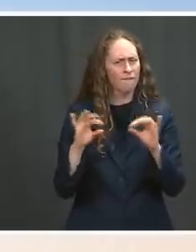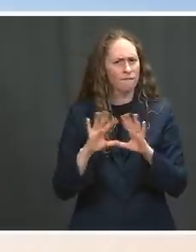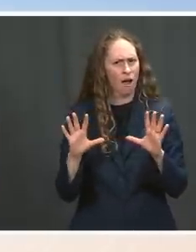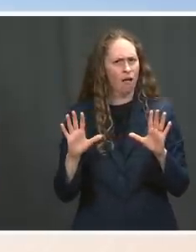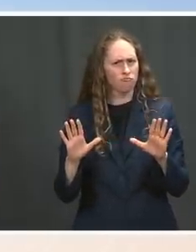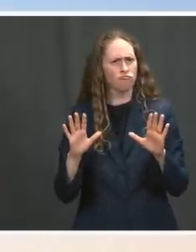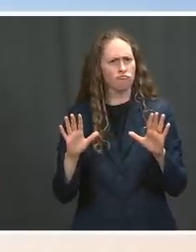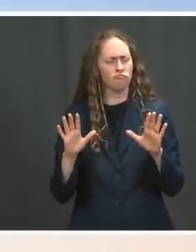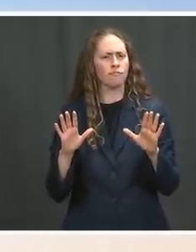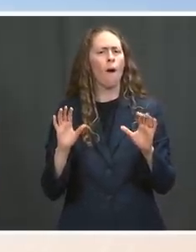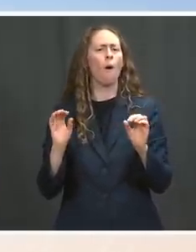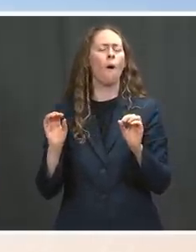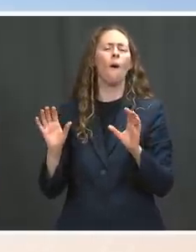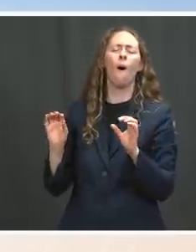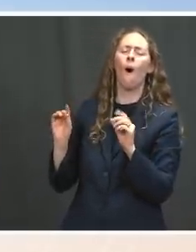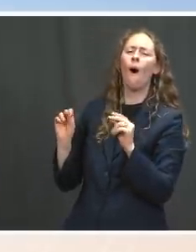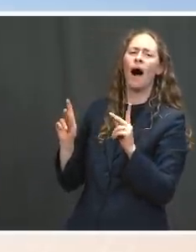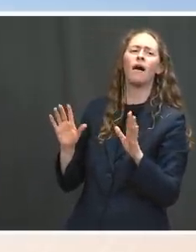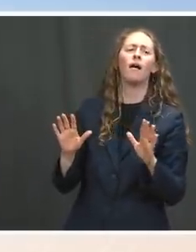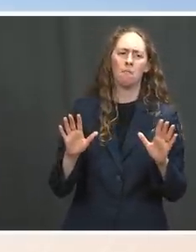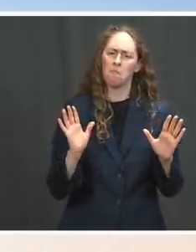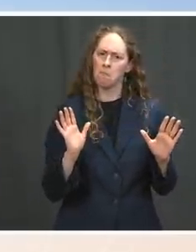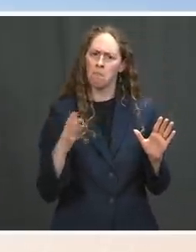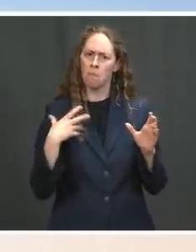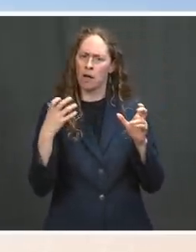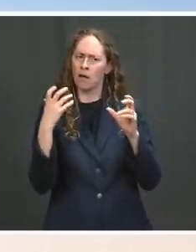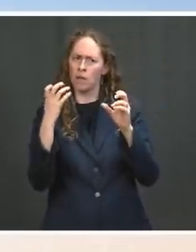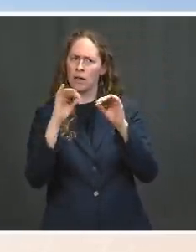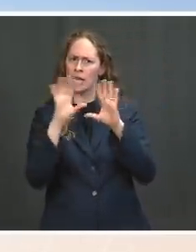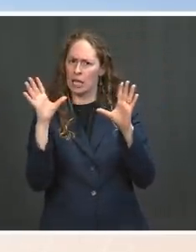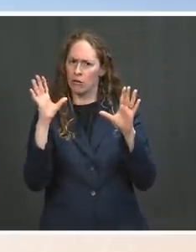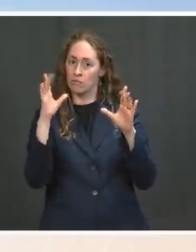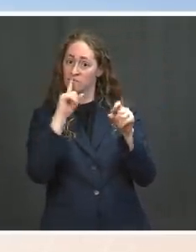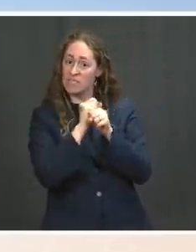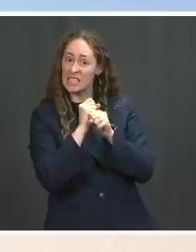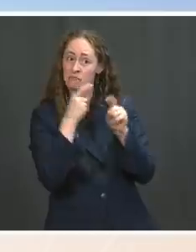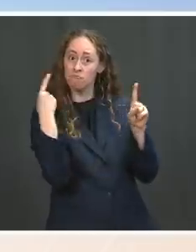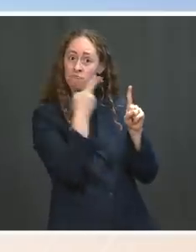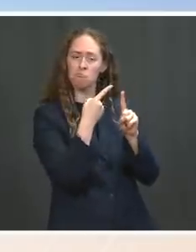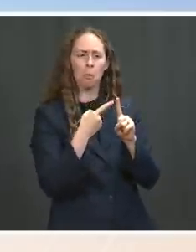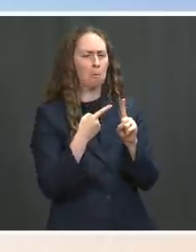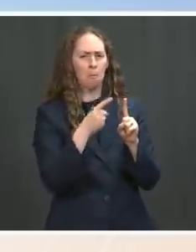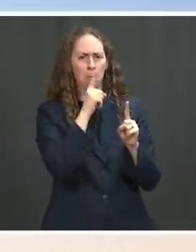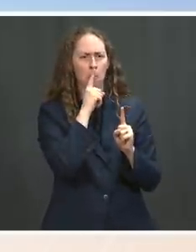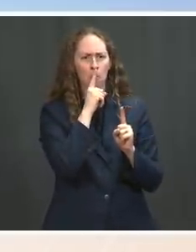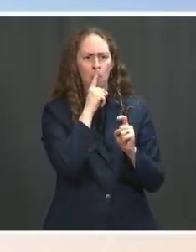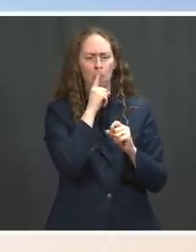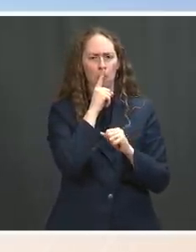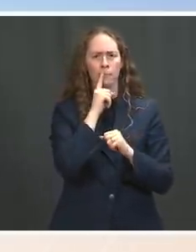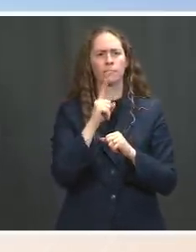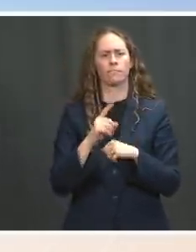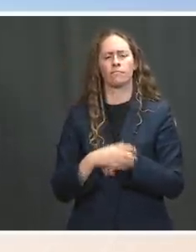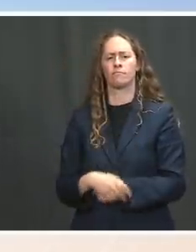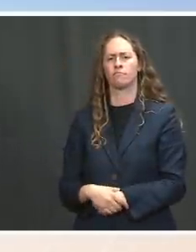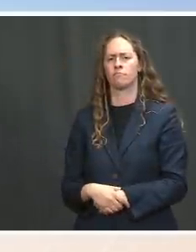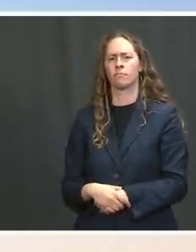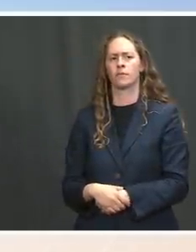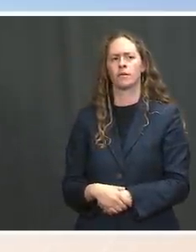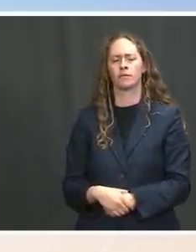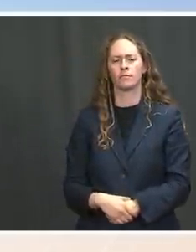Ms. Psaki: -- official attribution. I will say that there is advice and guidance we give from the federal government, because we know this incentivizes additional attacks.